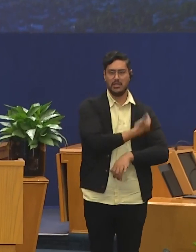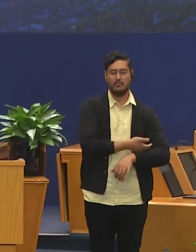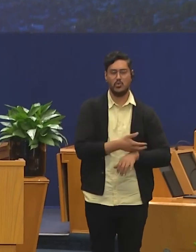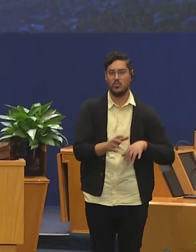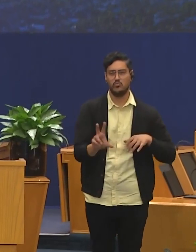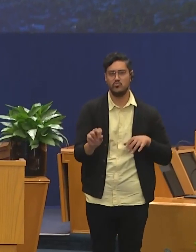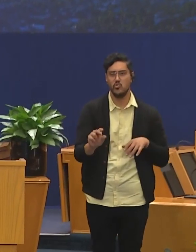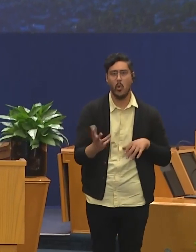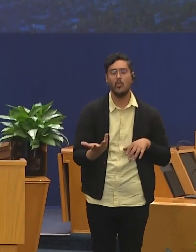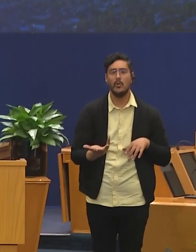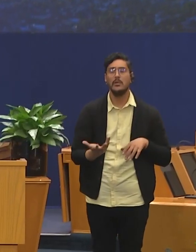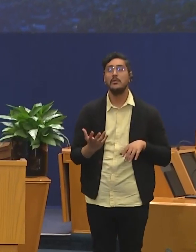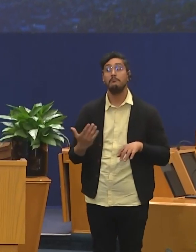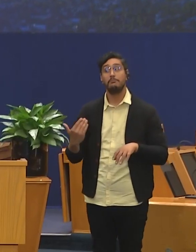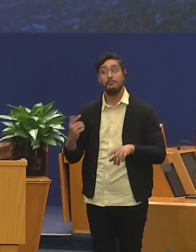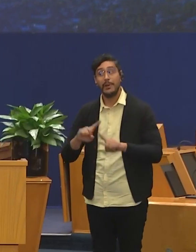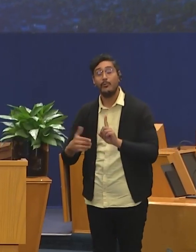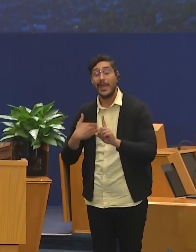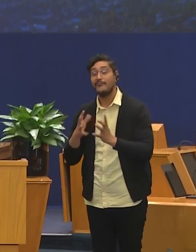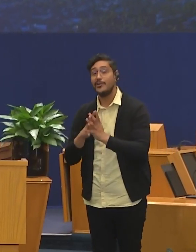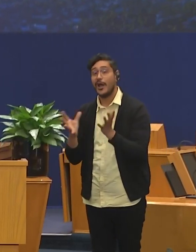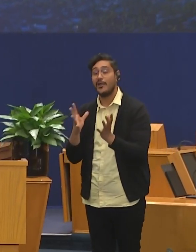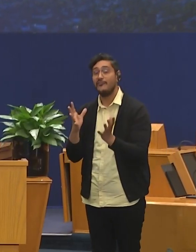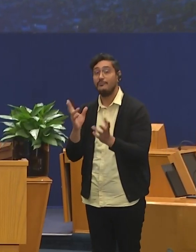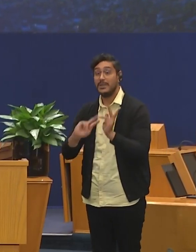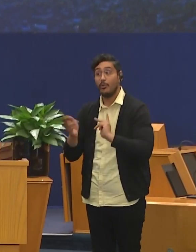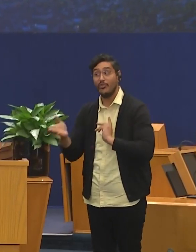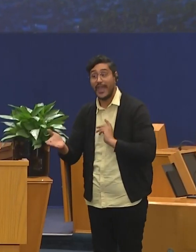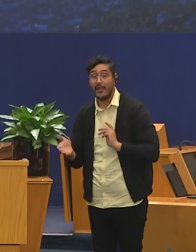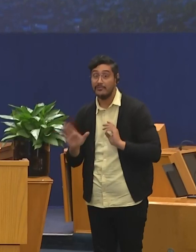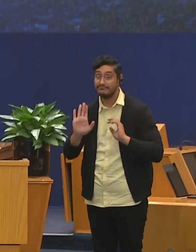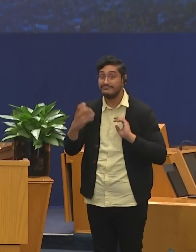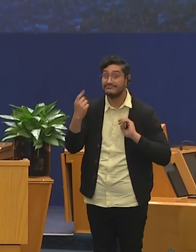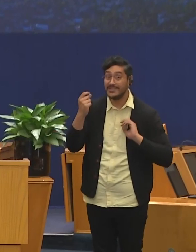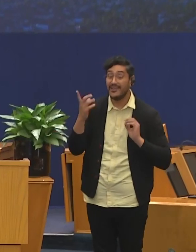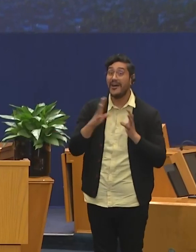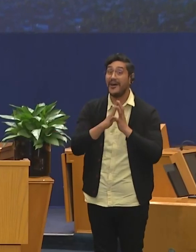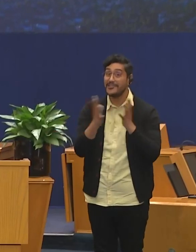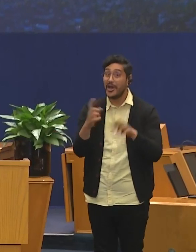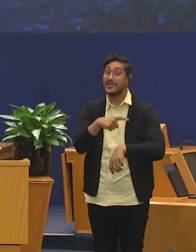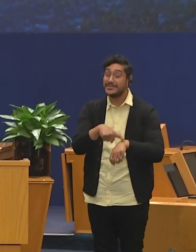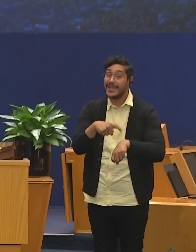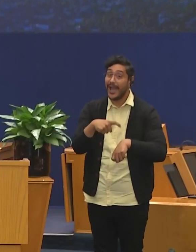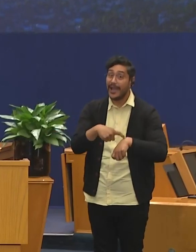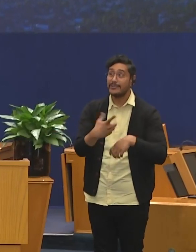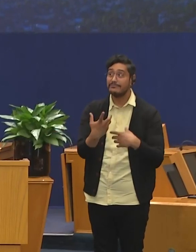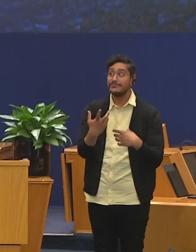DIFFERENT EMPLOYEES WORKING WITH MANY PATIENTS. SO WE ALSO HAVE PATIENTS WHO